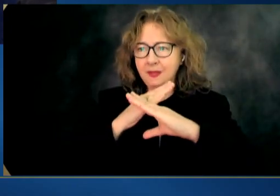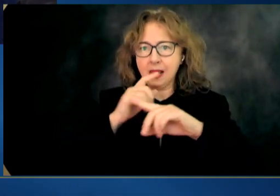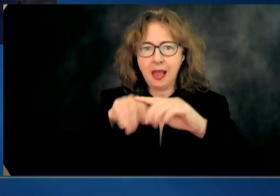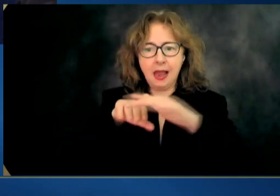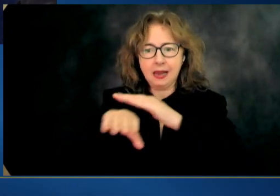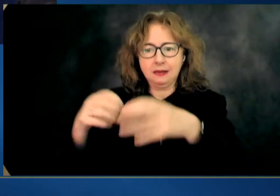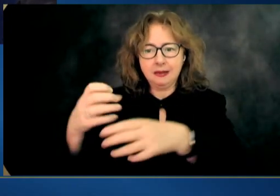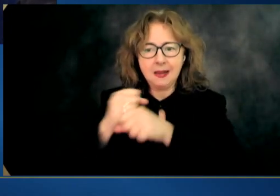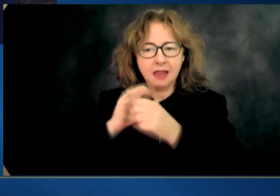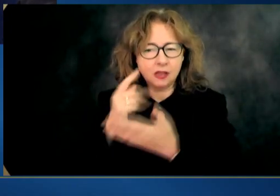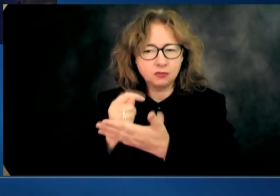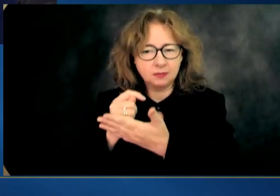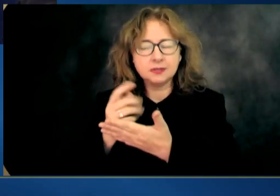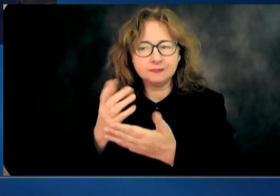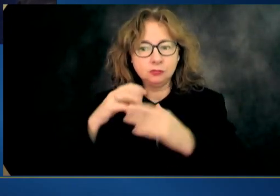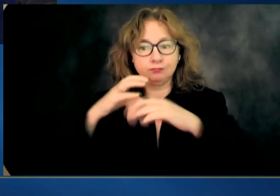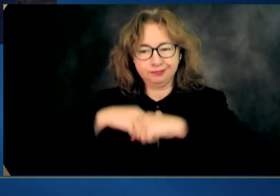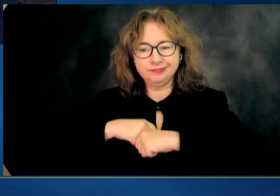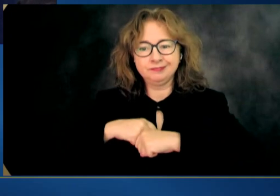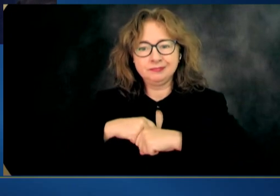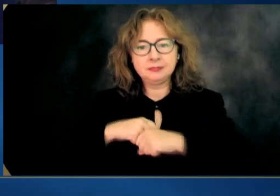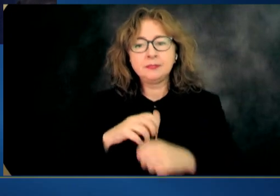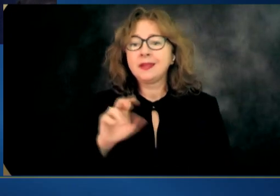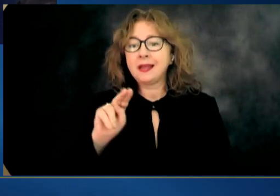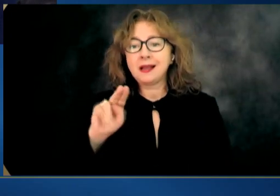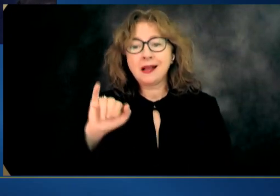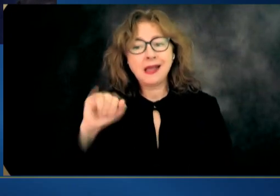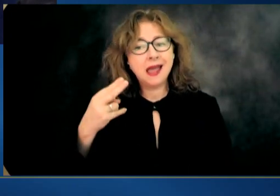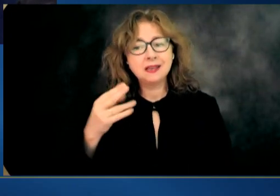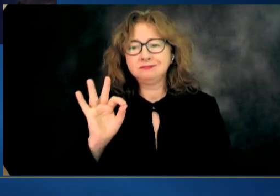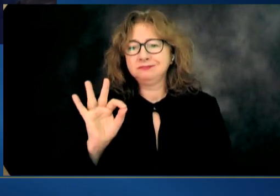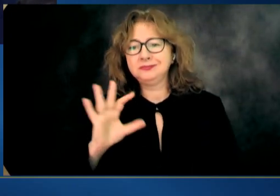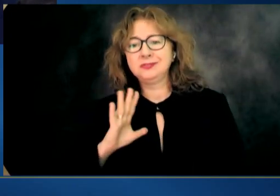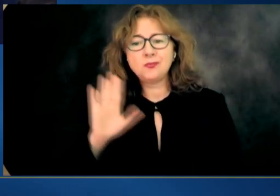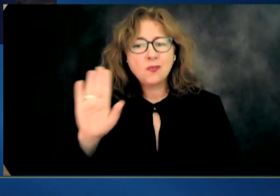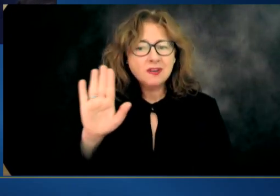as you mentioned, the NIH is a wonderful place where a lot of these expenses can be covered. So,